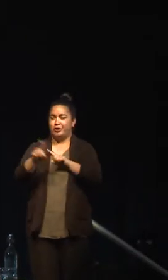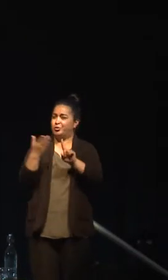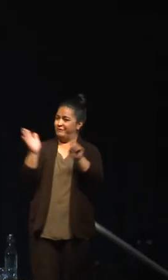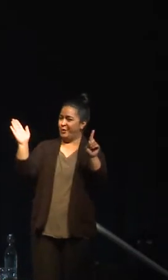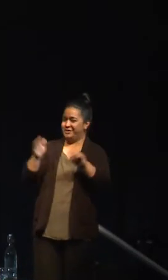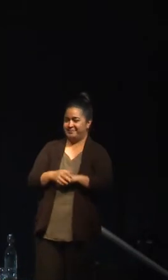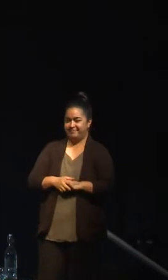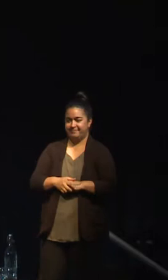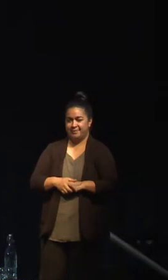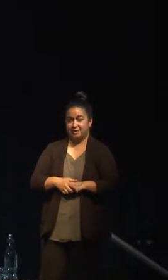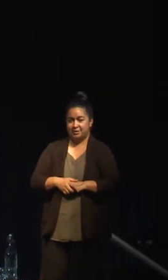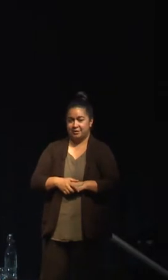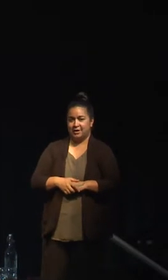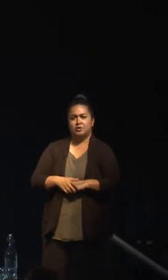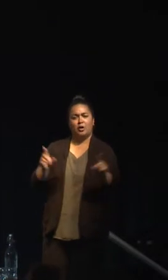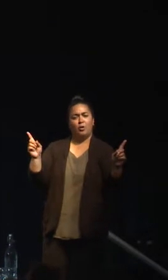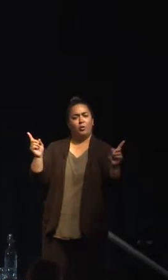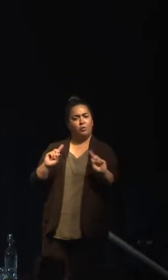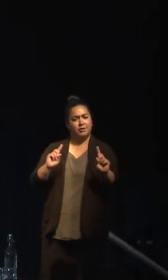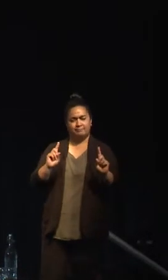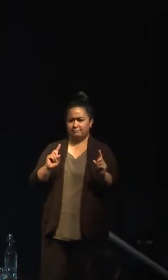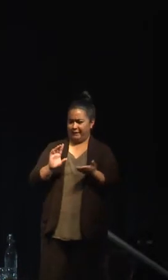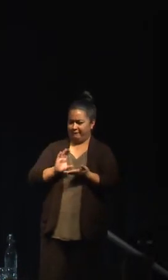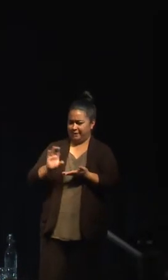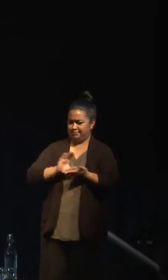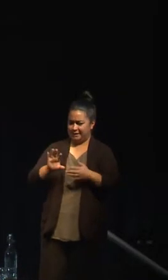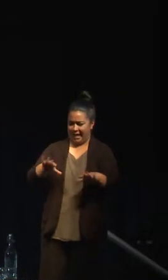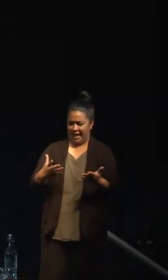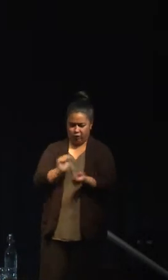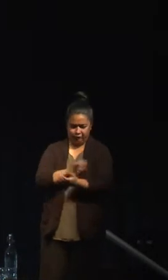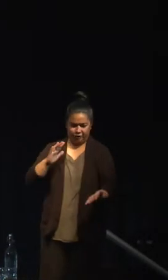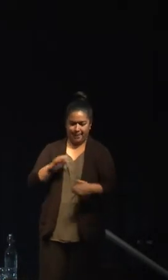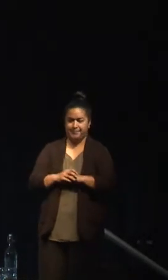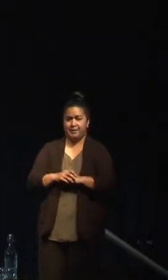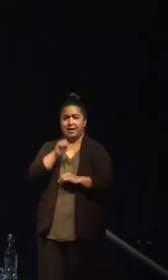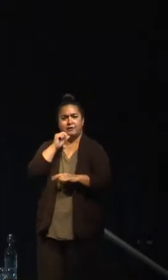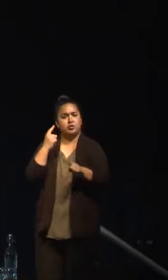it take to unlock investment and if you talk to anyone in the investment community? What